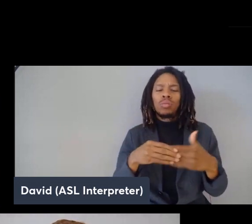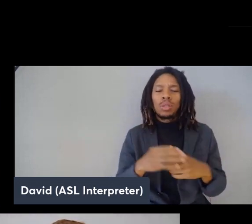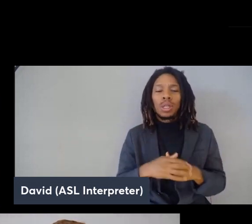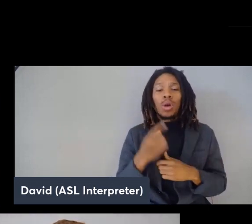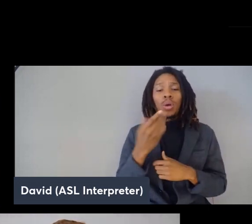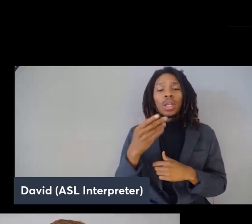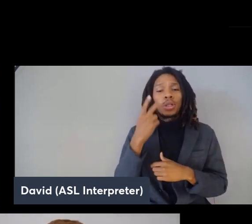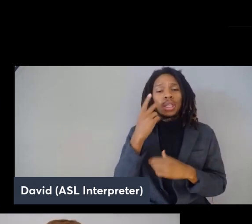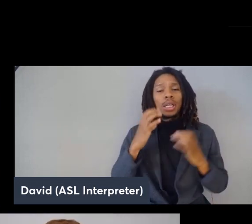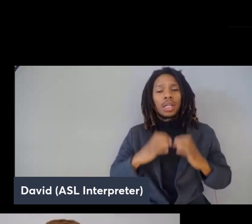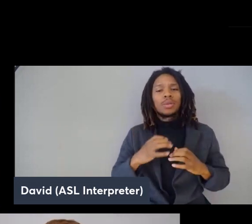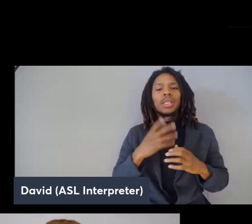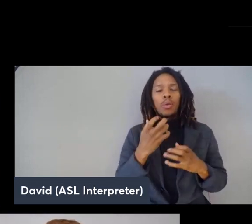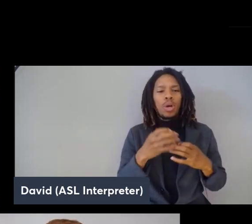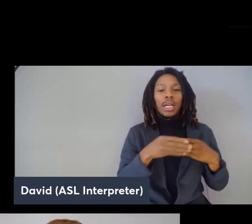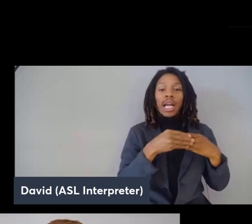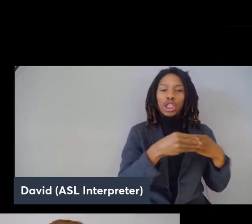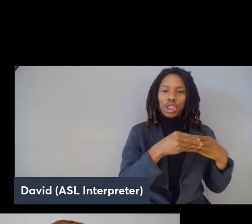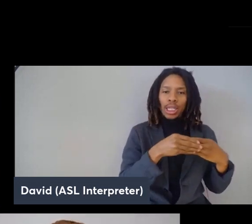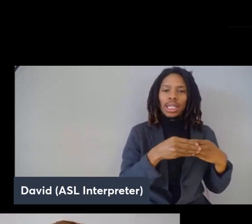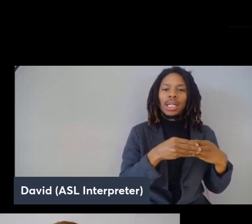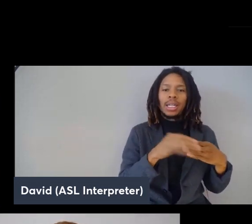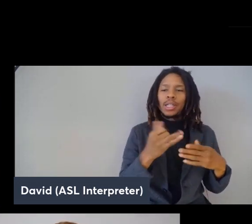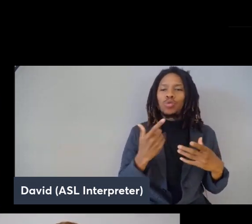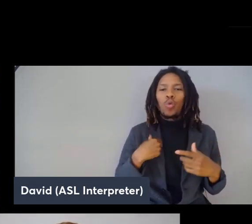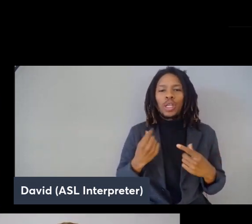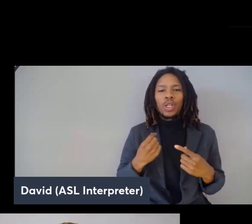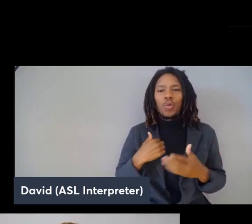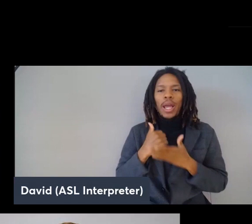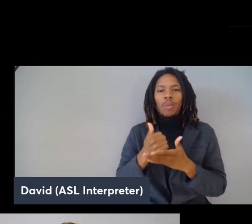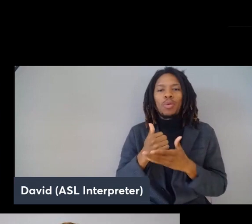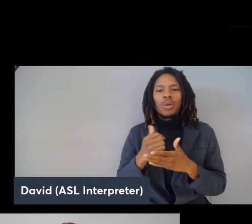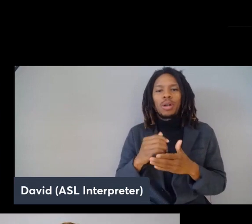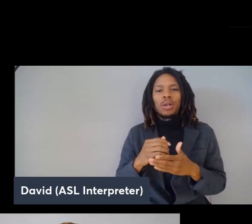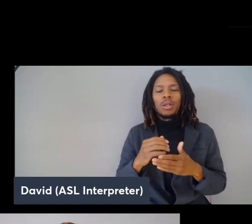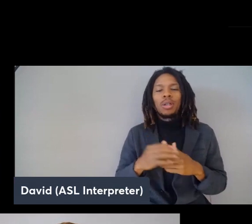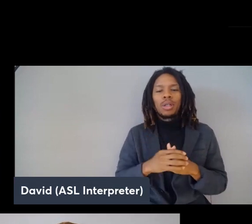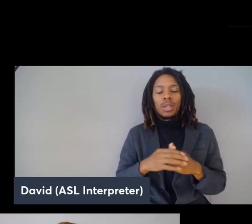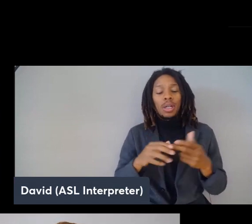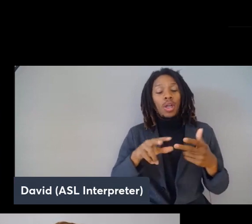is agility, and that's kinda what we do. And then I'll say the third thing